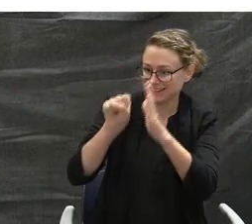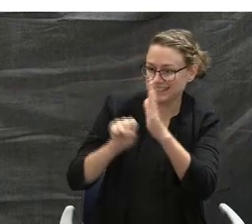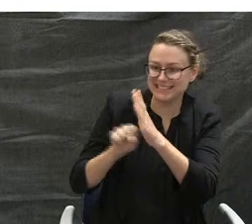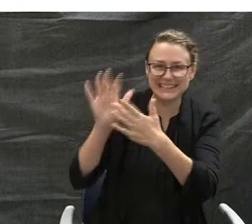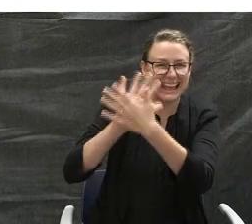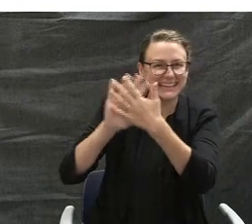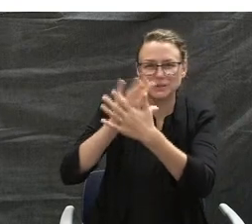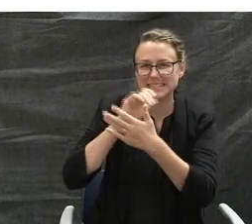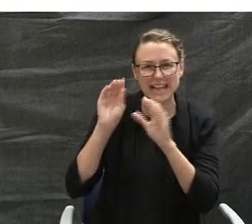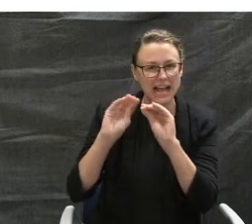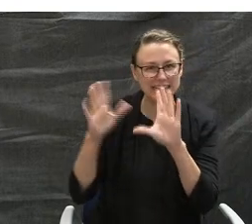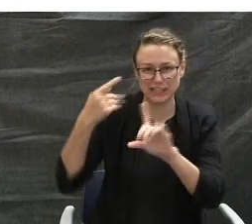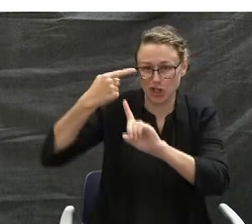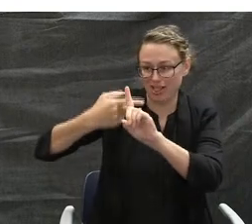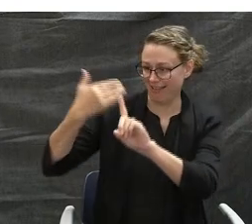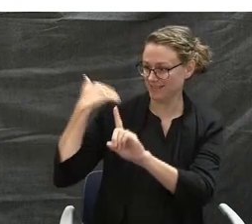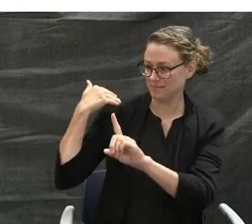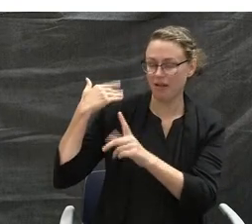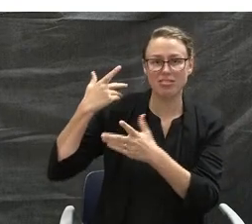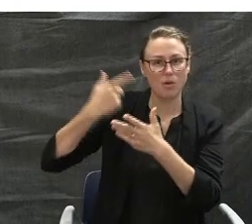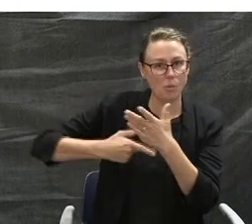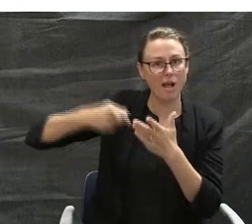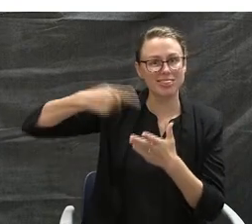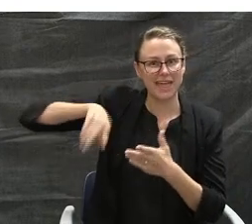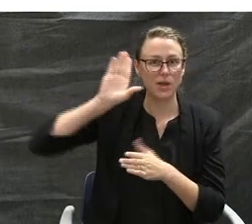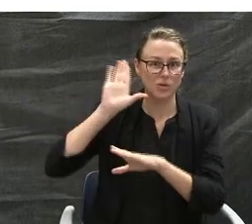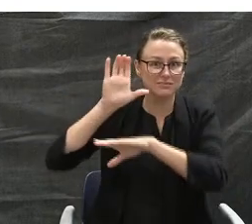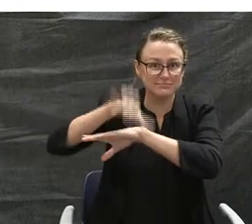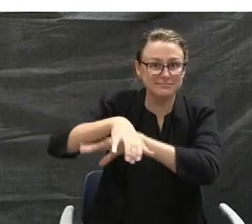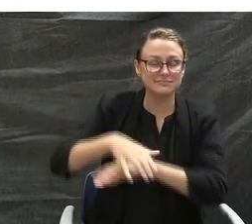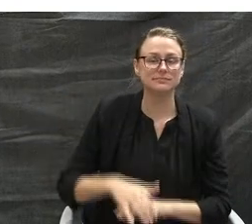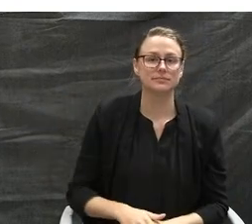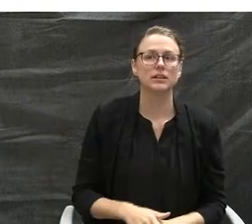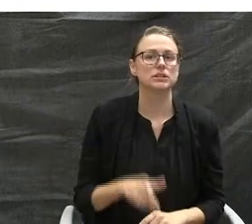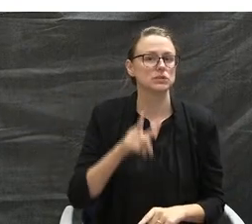a month ago what they might impose on us, so we've planned